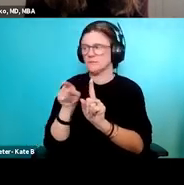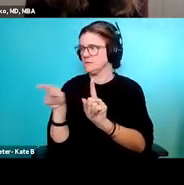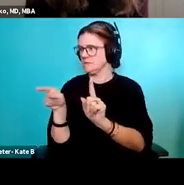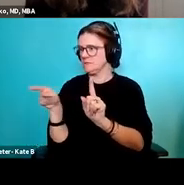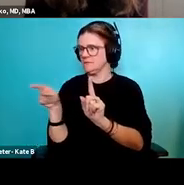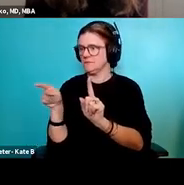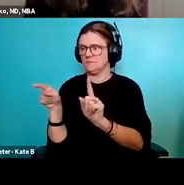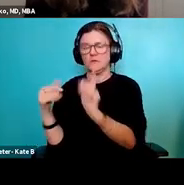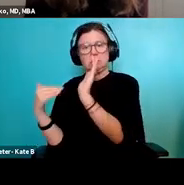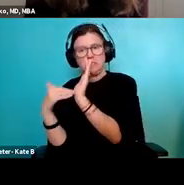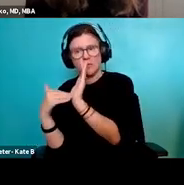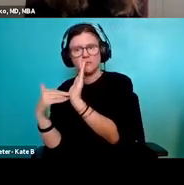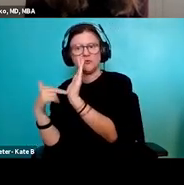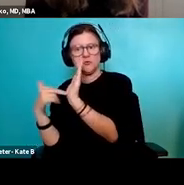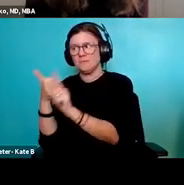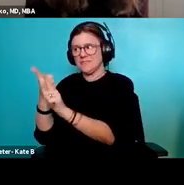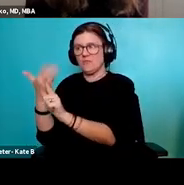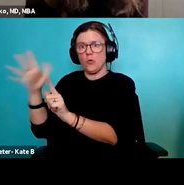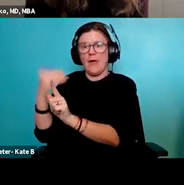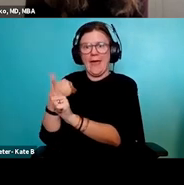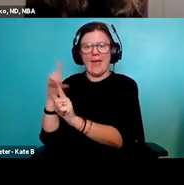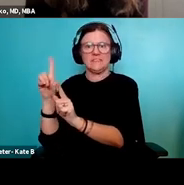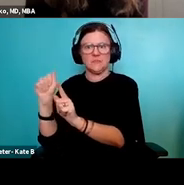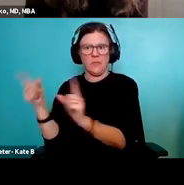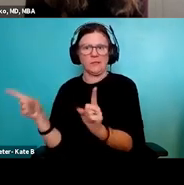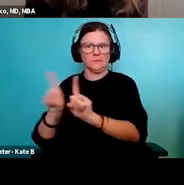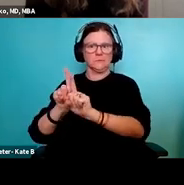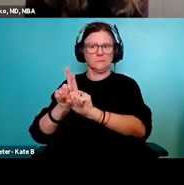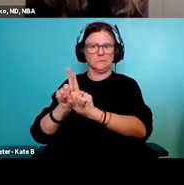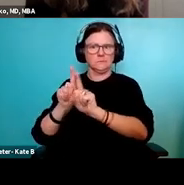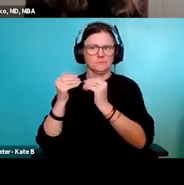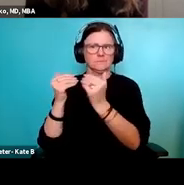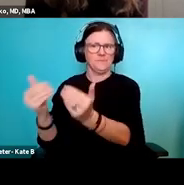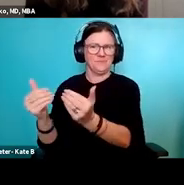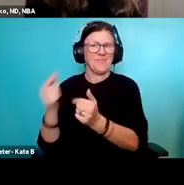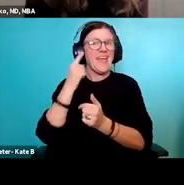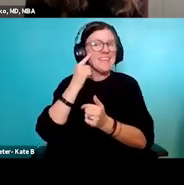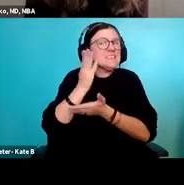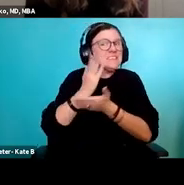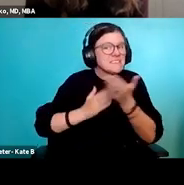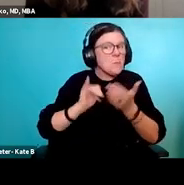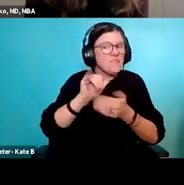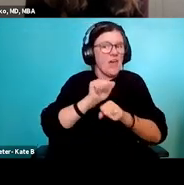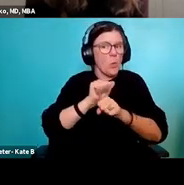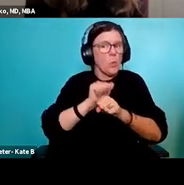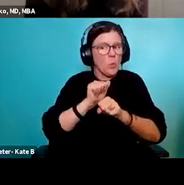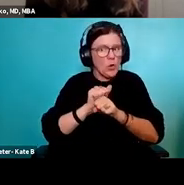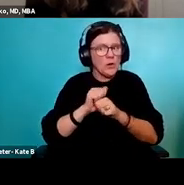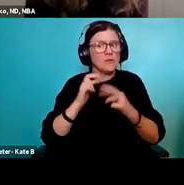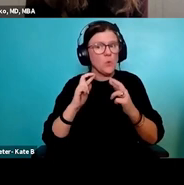practitioners with disabilities. I think some of that work is beginning to offer some hope